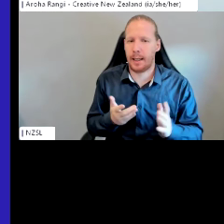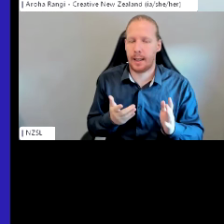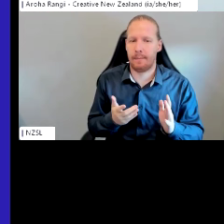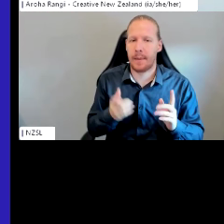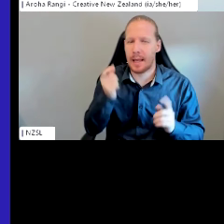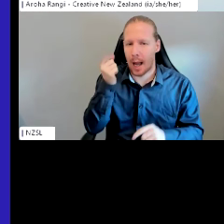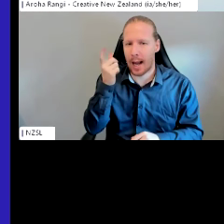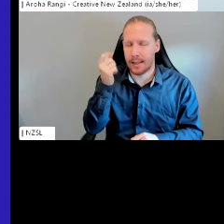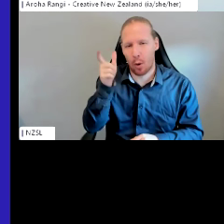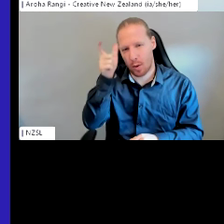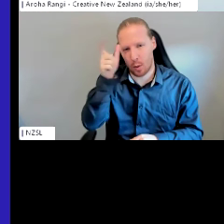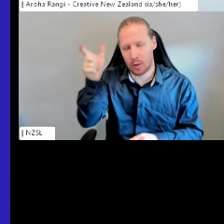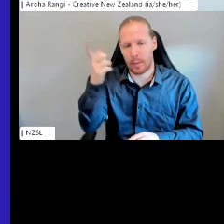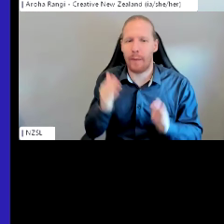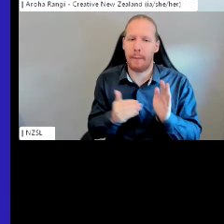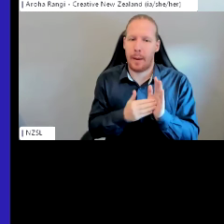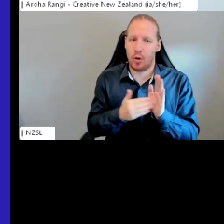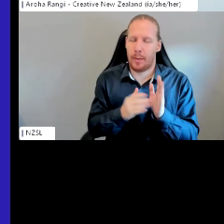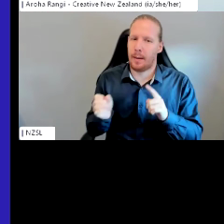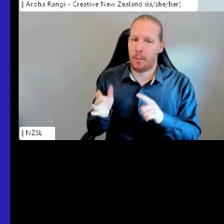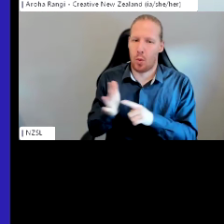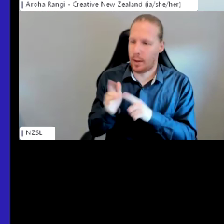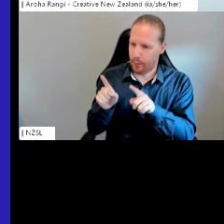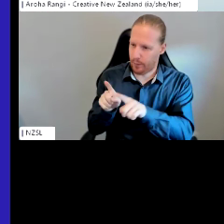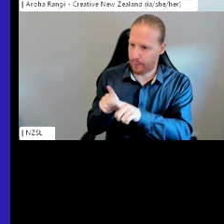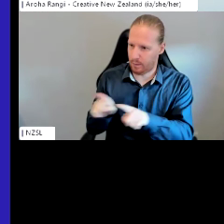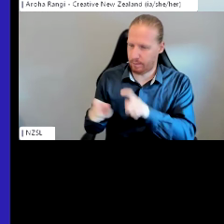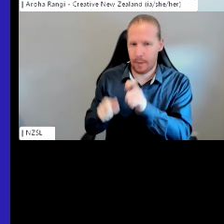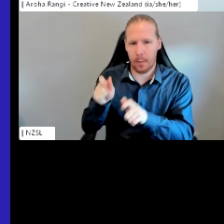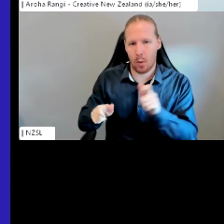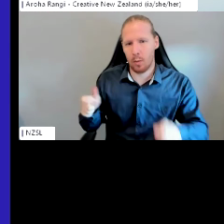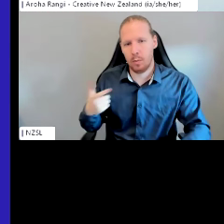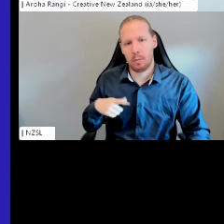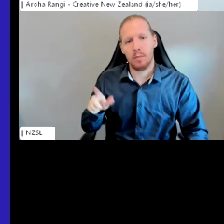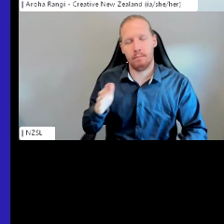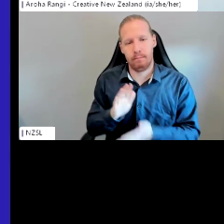of palpable sense of connection and then what that organization is doing is it's it's then got a paid